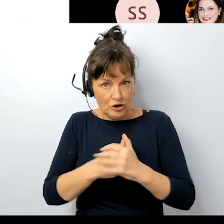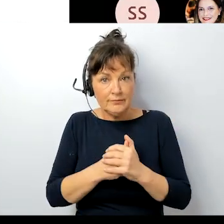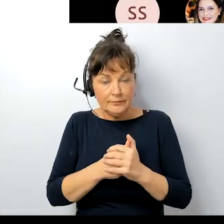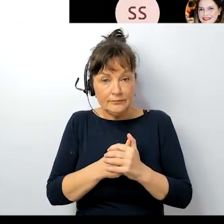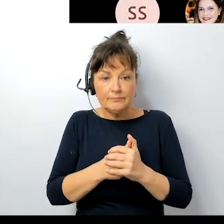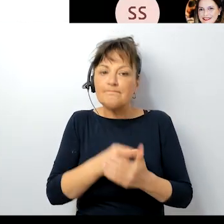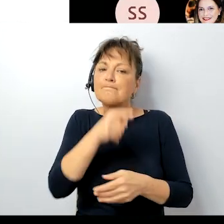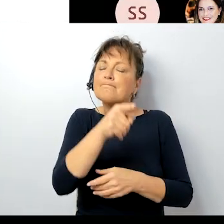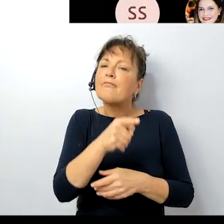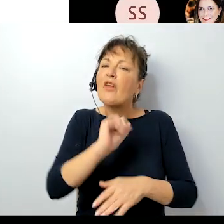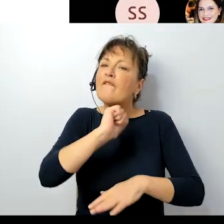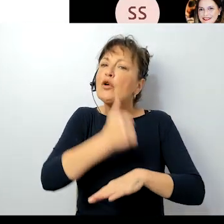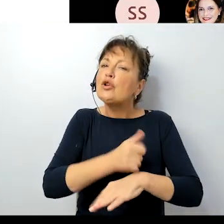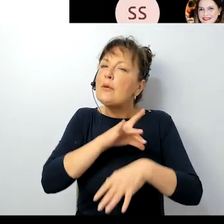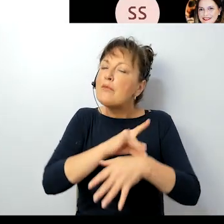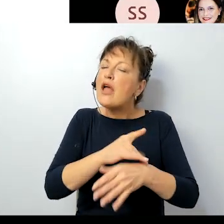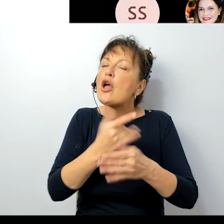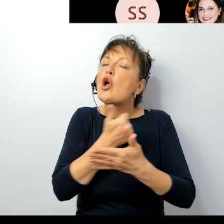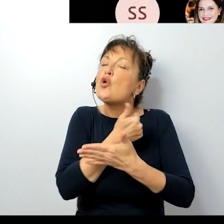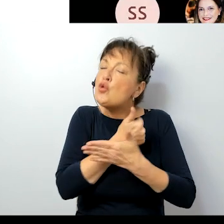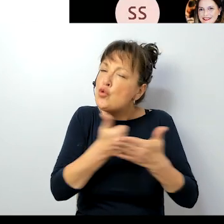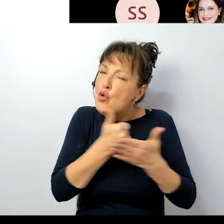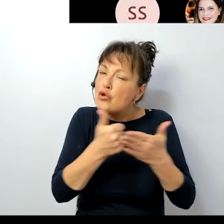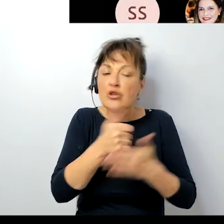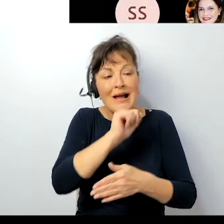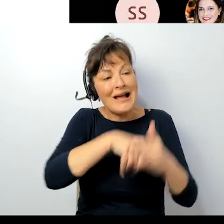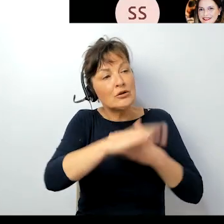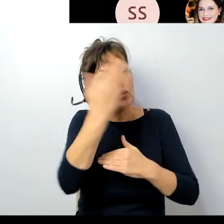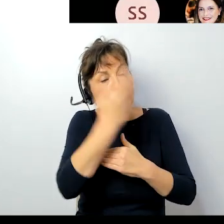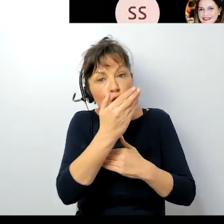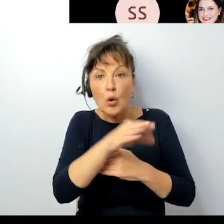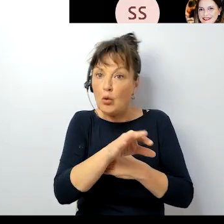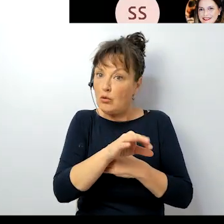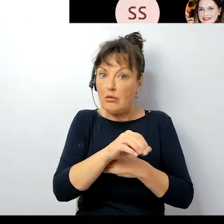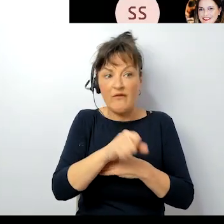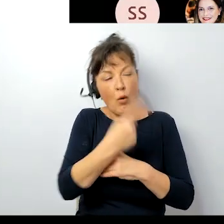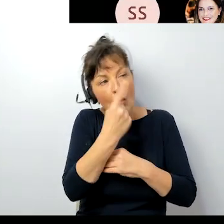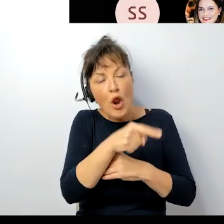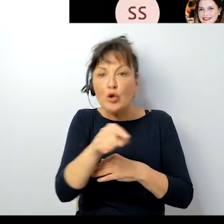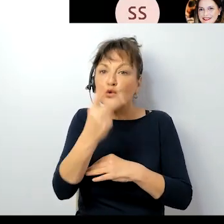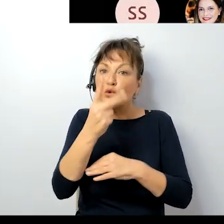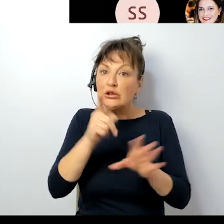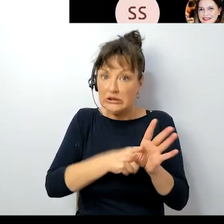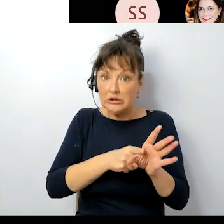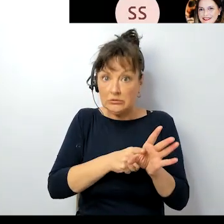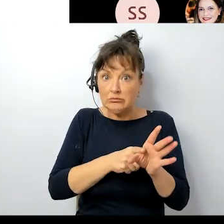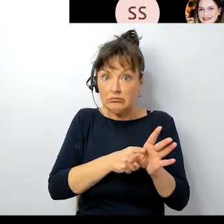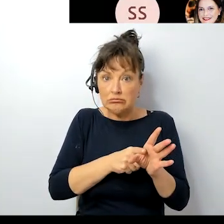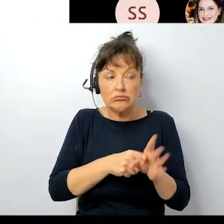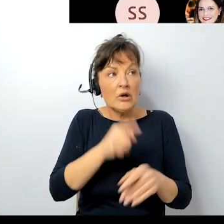qualification. The Foundation Apprenticeship is chosen as a school subject over one or two years.